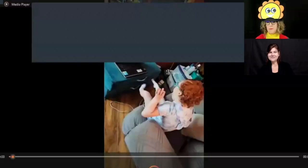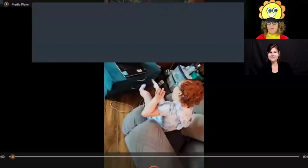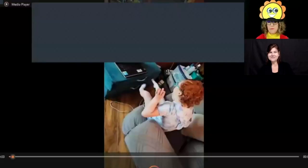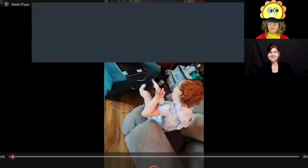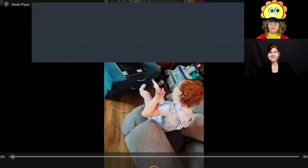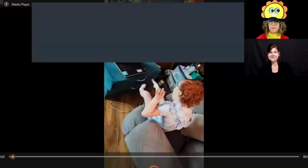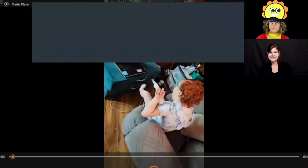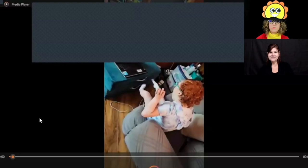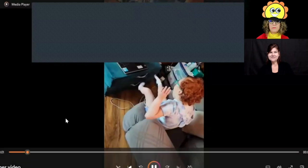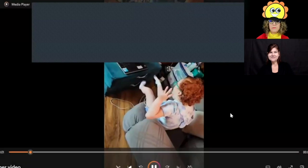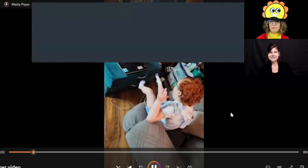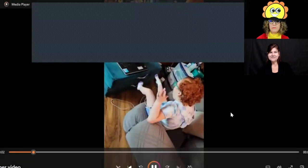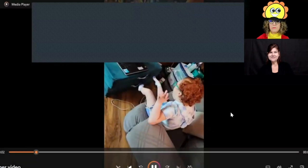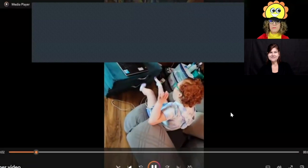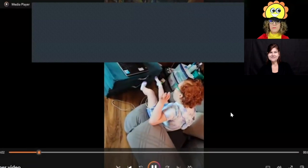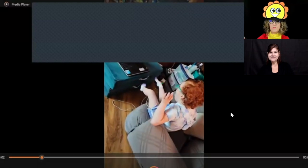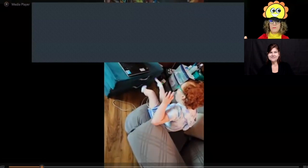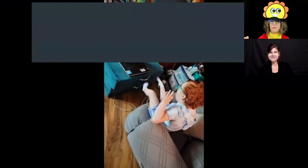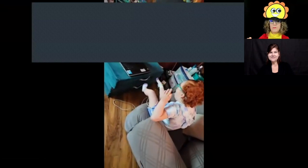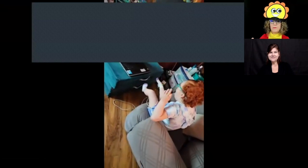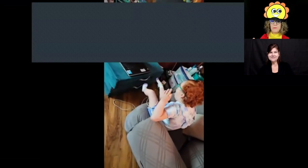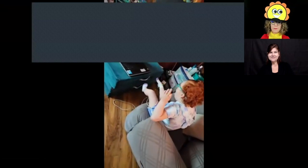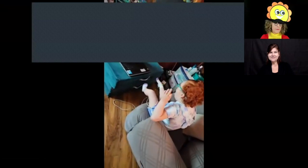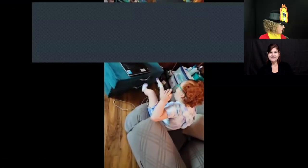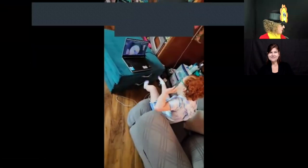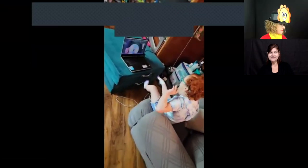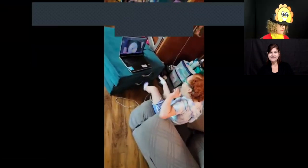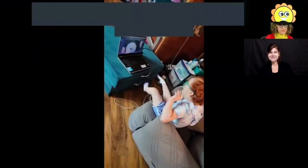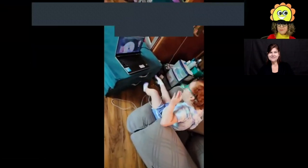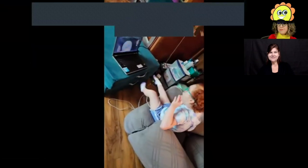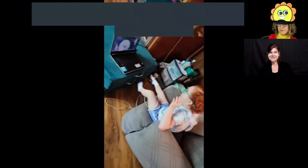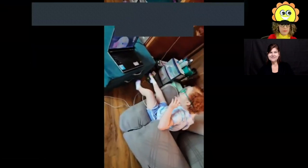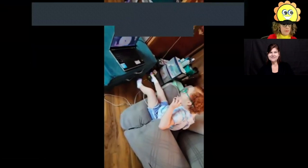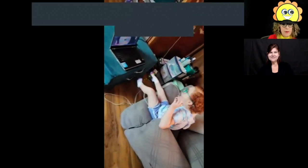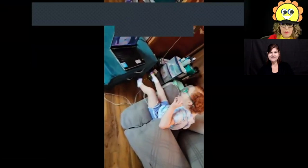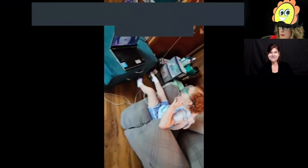Ready? Here we go! Wee, wee, wee, wee, wee, wee, wee!